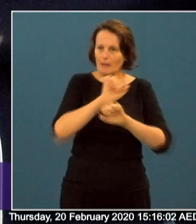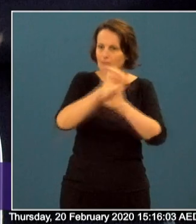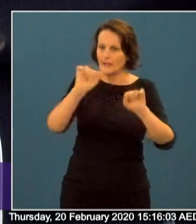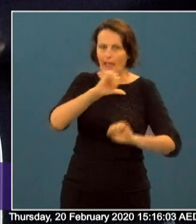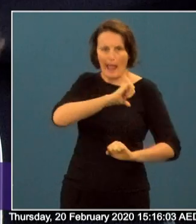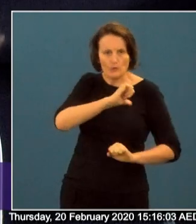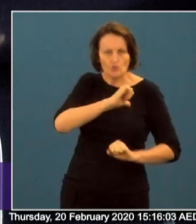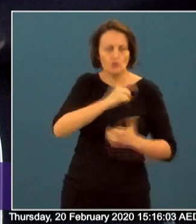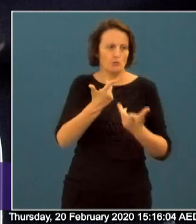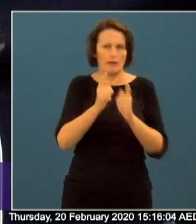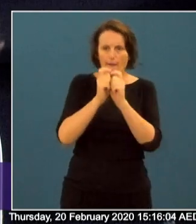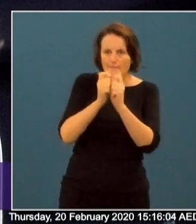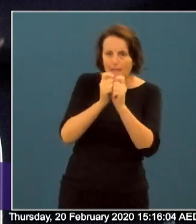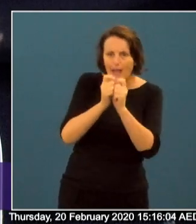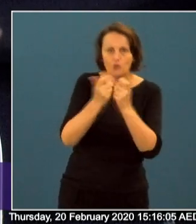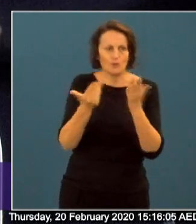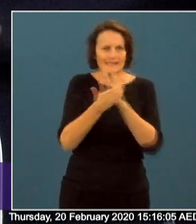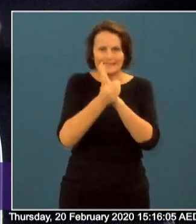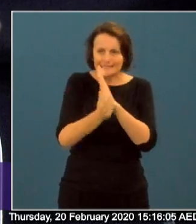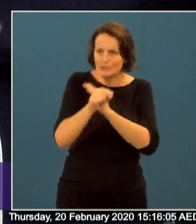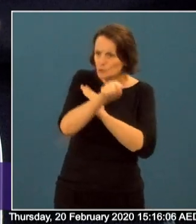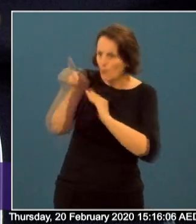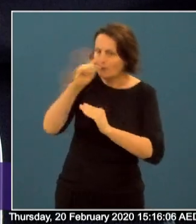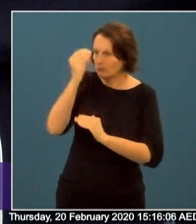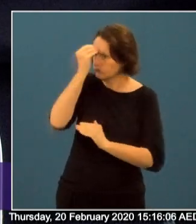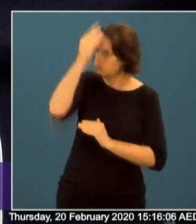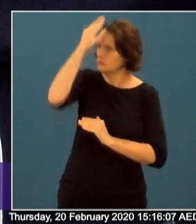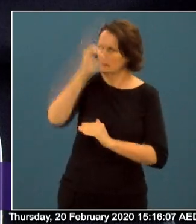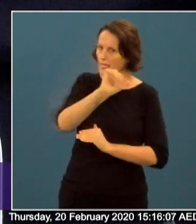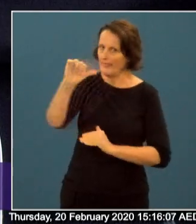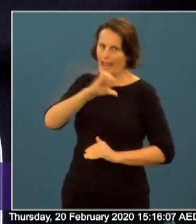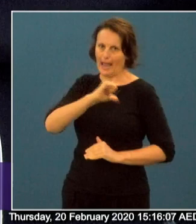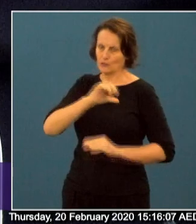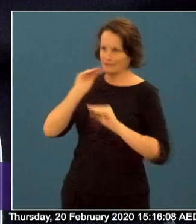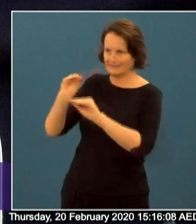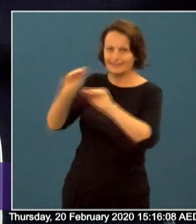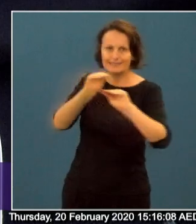that we would expect for different levels of expertise. Professor Trollor is involved with some work.